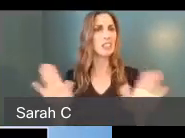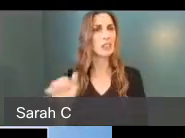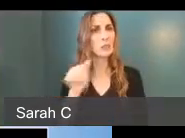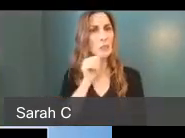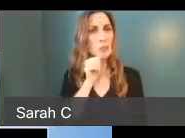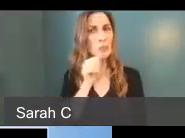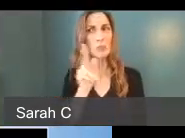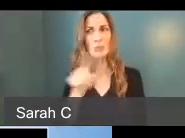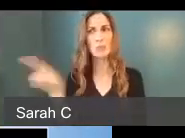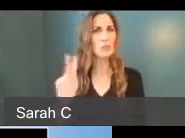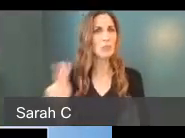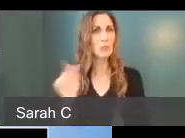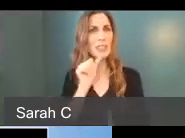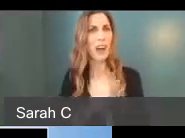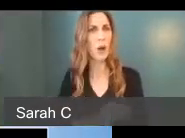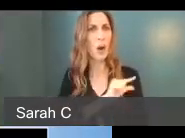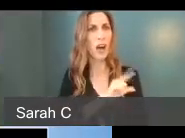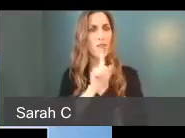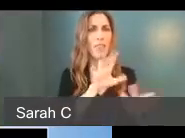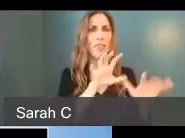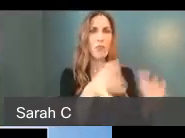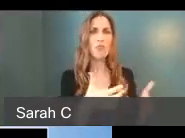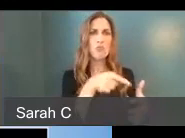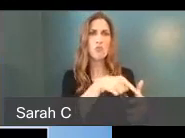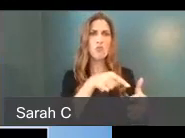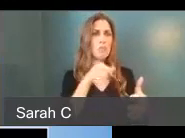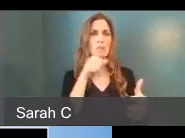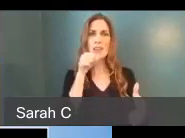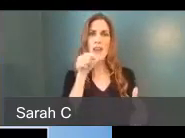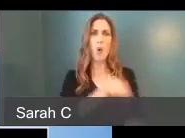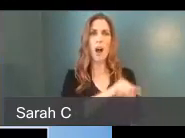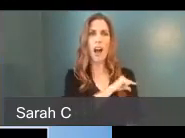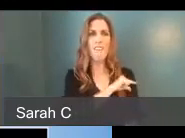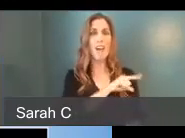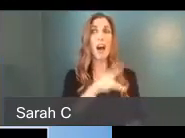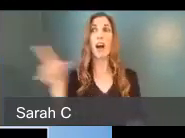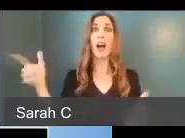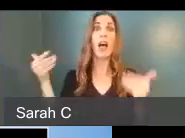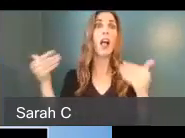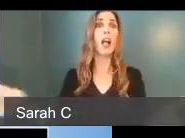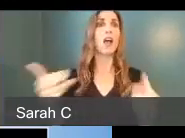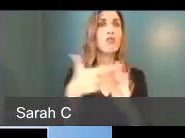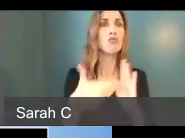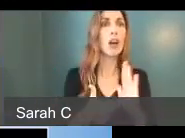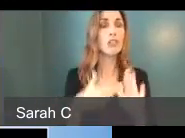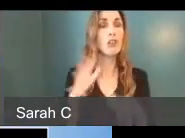the particular round of vaccination that we're in have registered for appointments and if they do